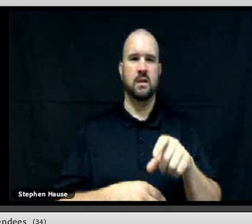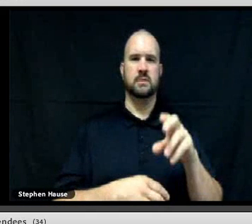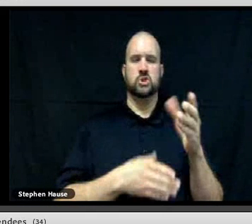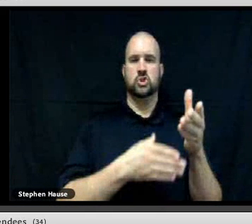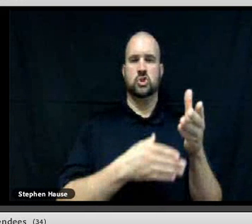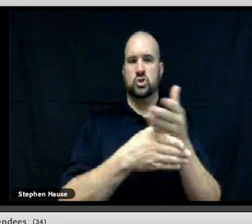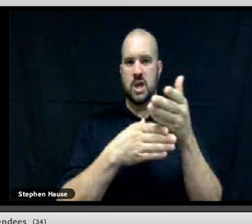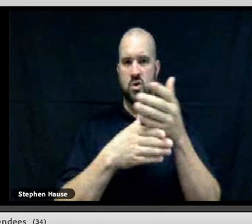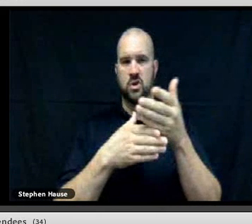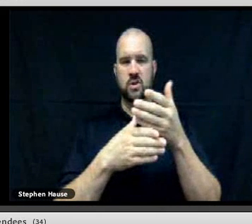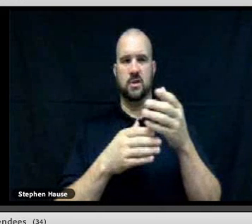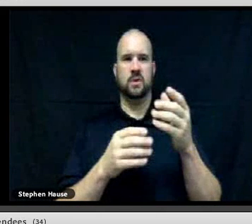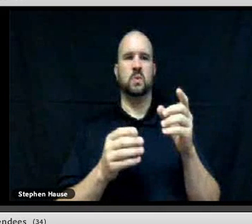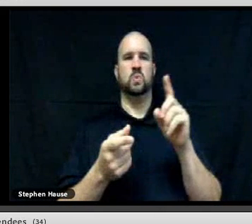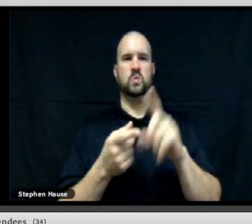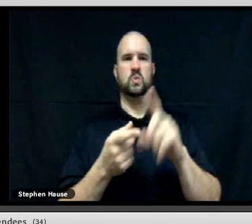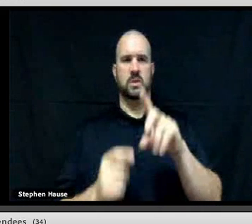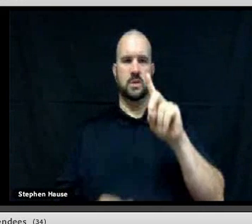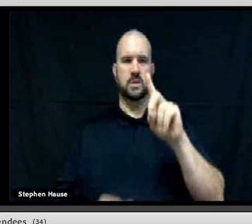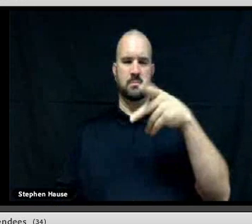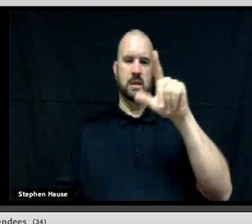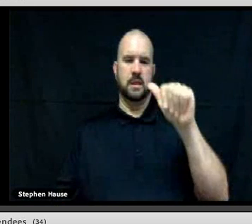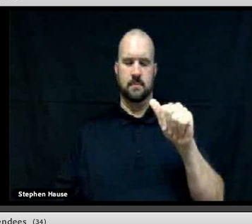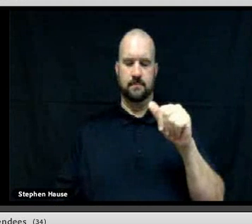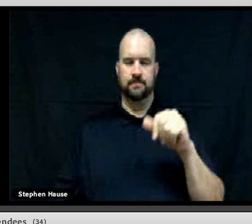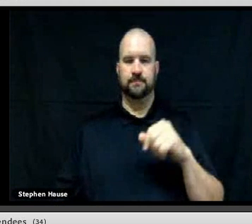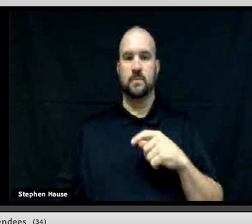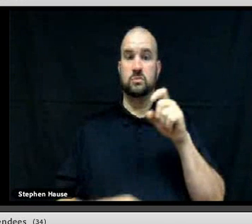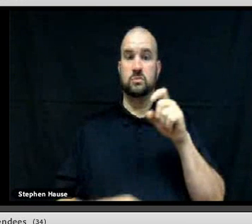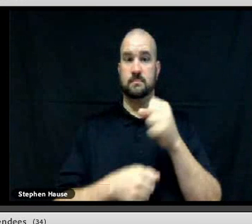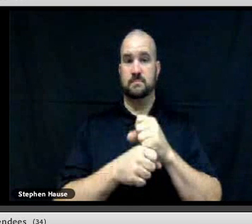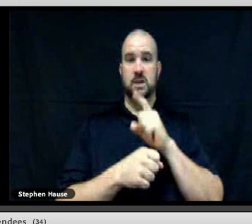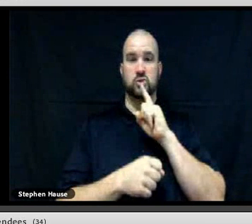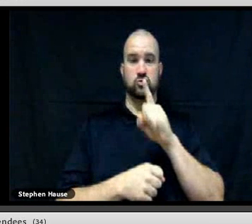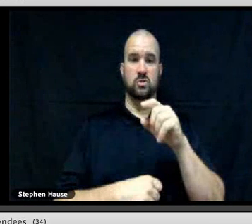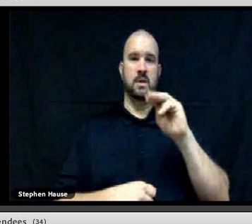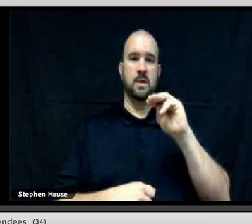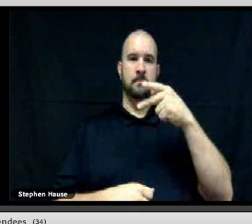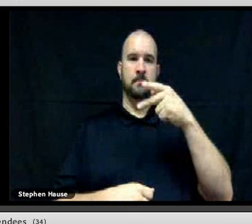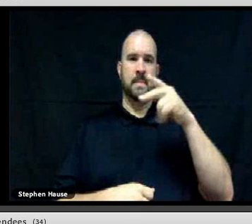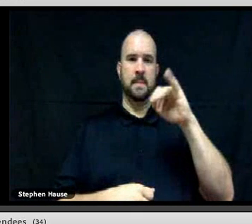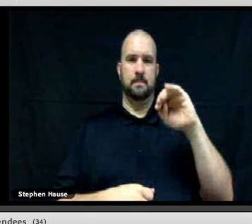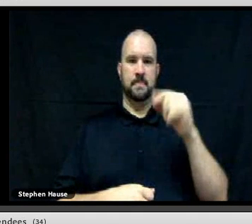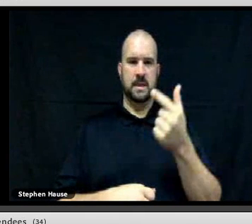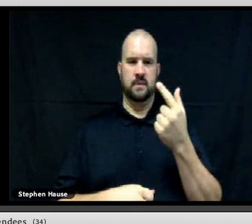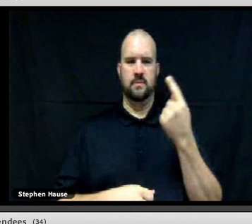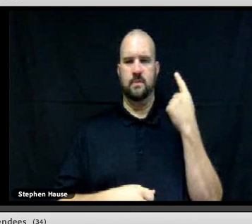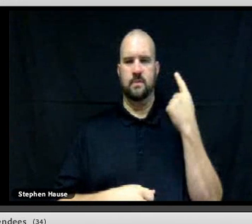And you should make sure that mappings from local to shared metadata formats result in coherent results.